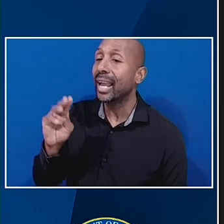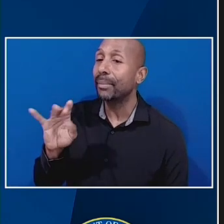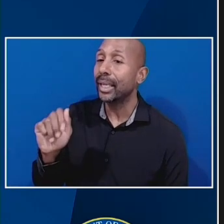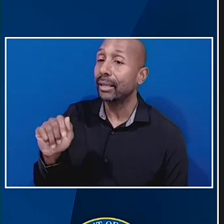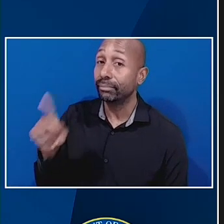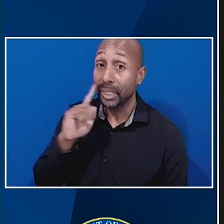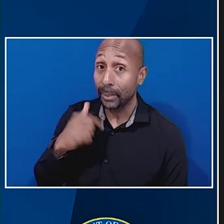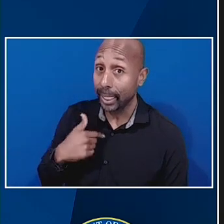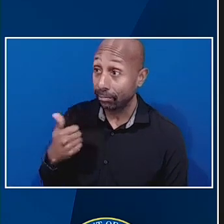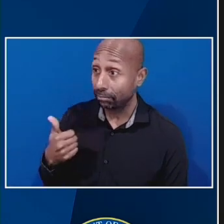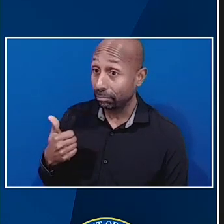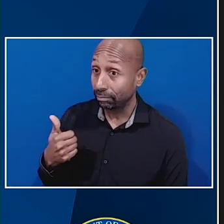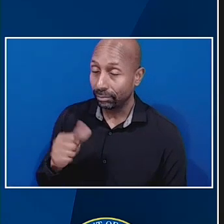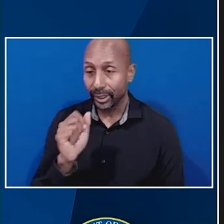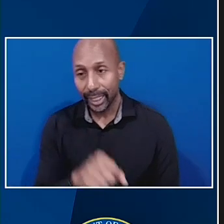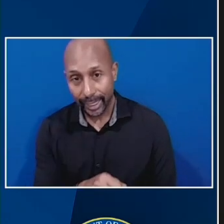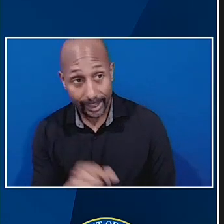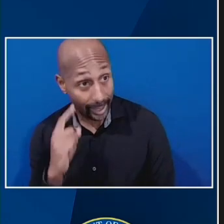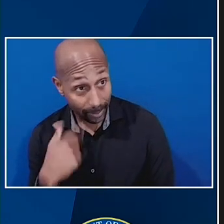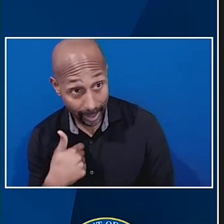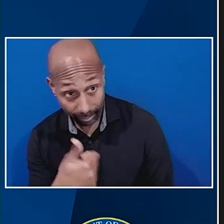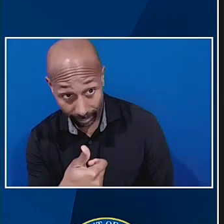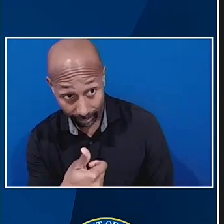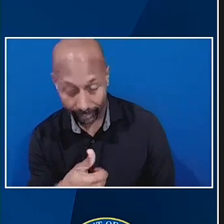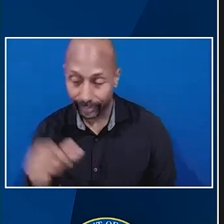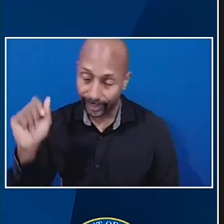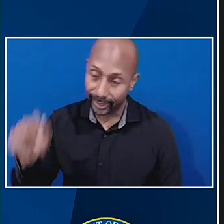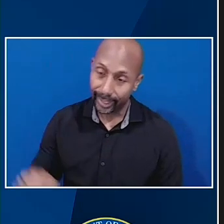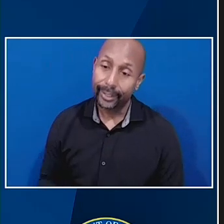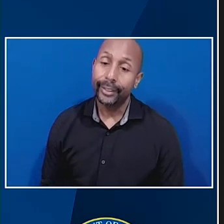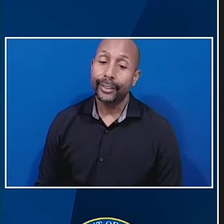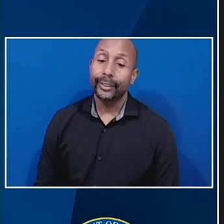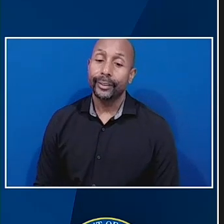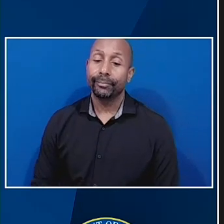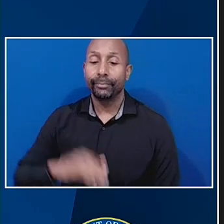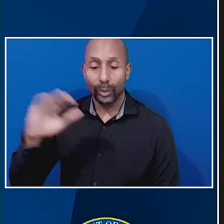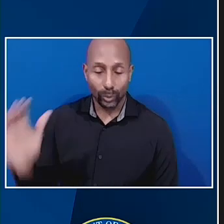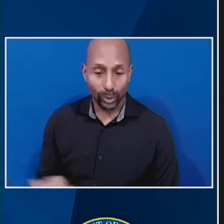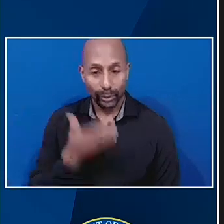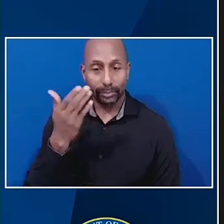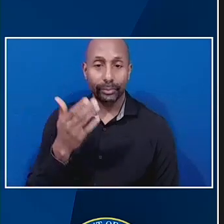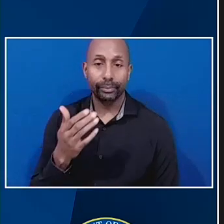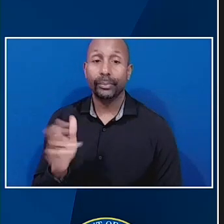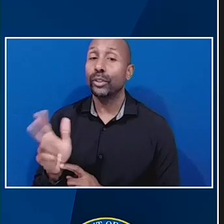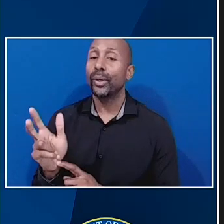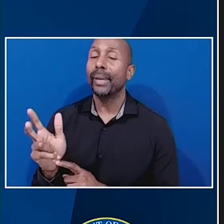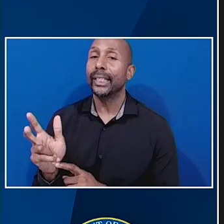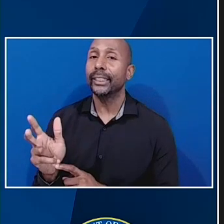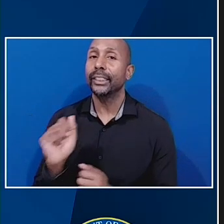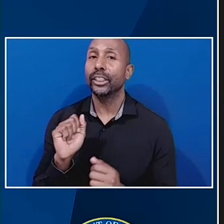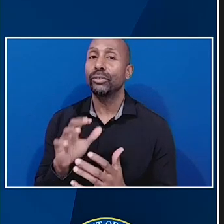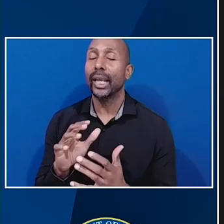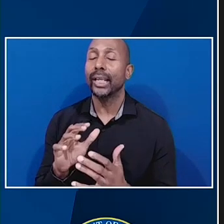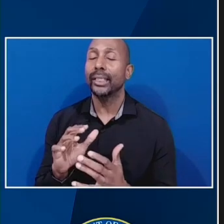Yes, can you hear me? Yes. Welcome. And you have three minutes to address the committee today with your comments.